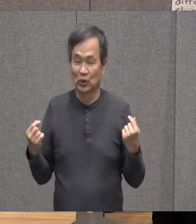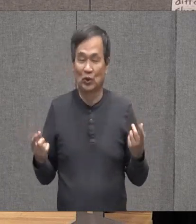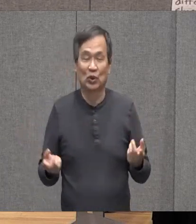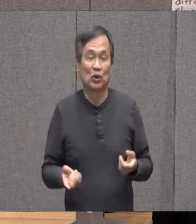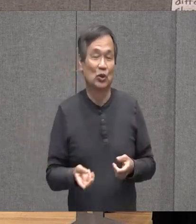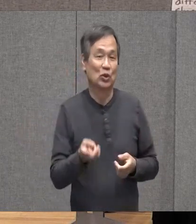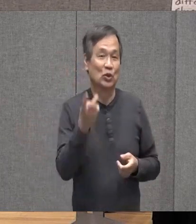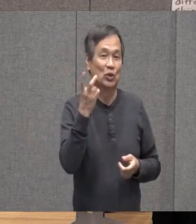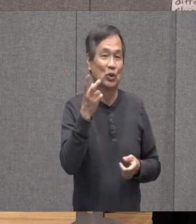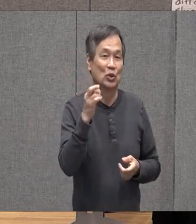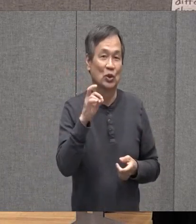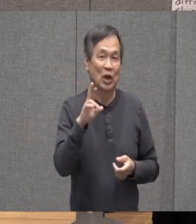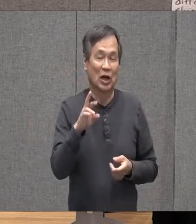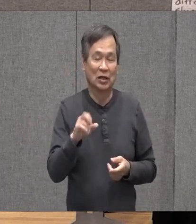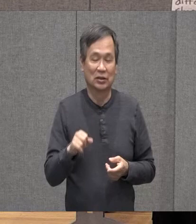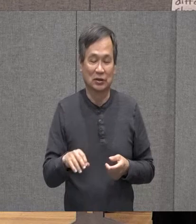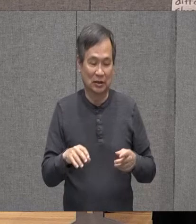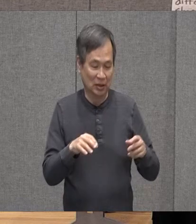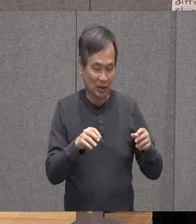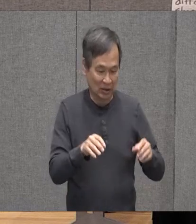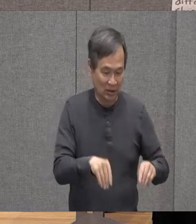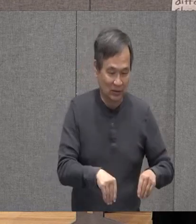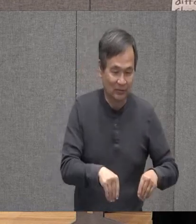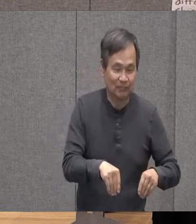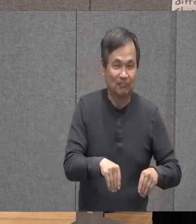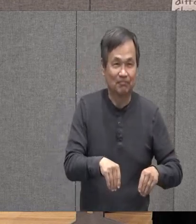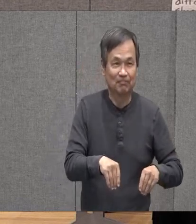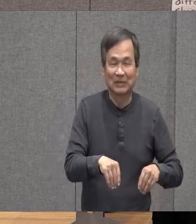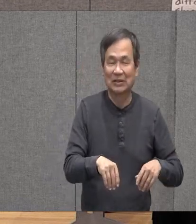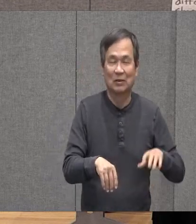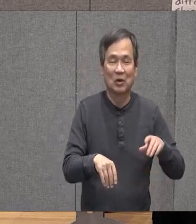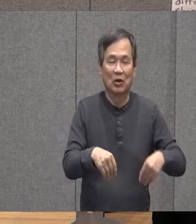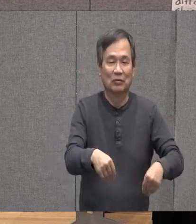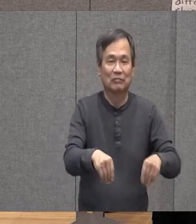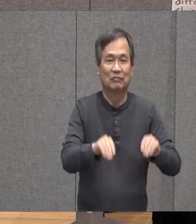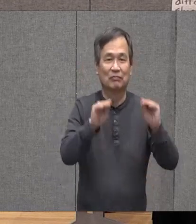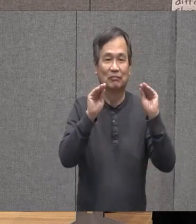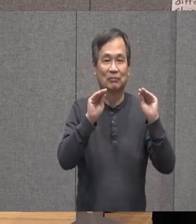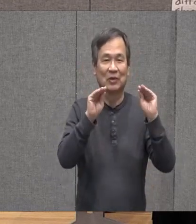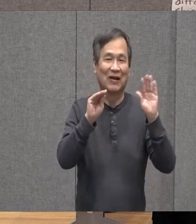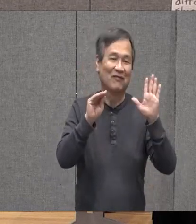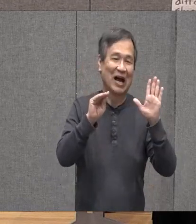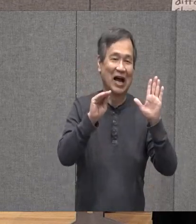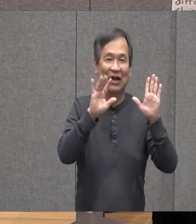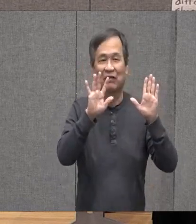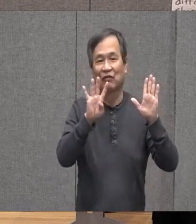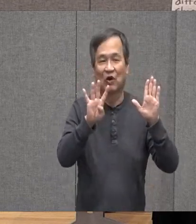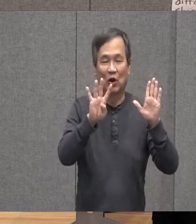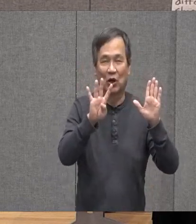So when I pull these two cards, let's say I had a five and a four. I'm gonna have to figure out